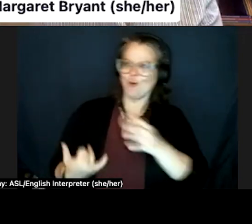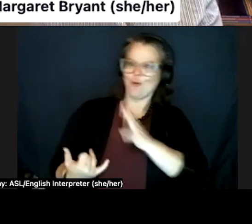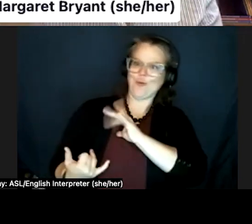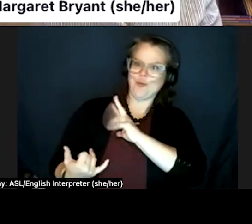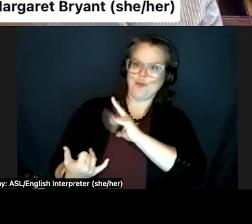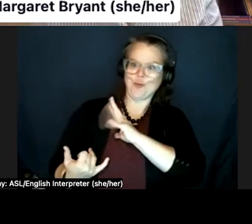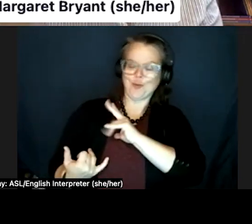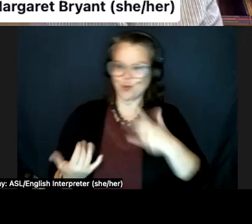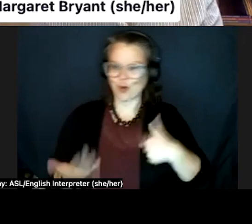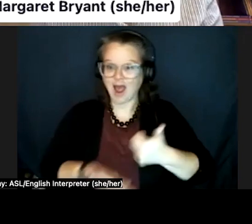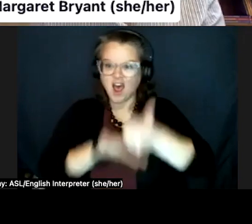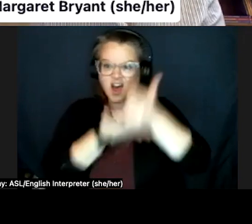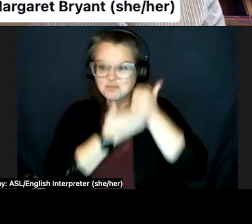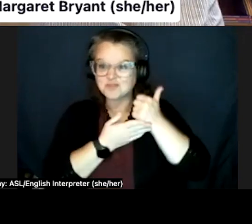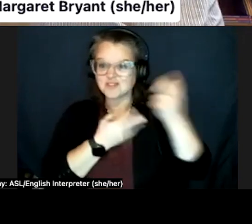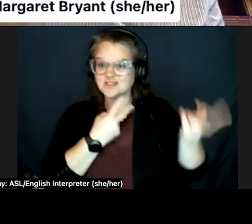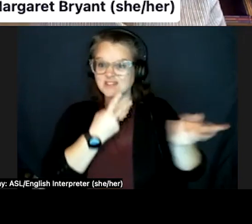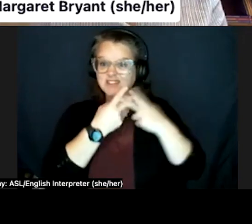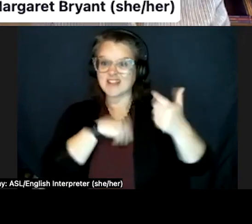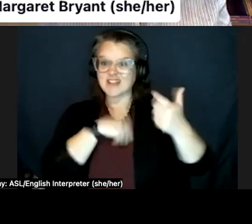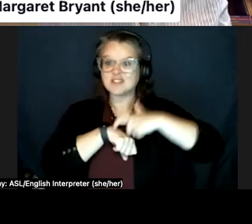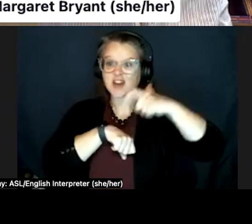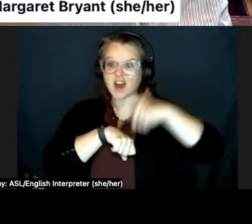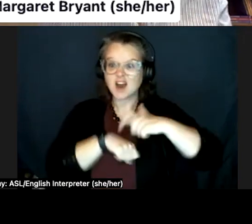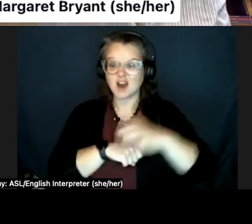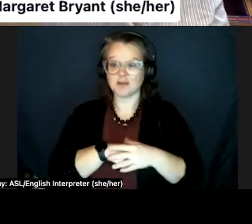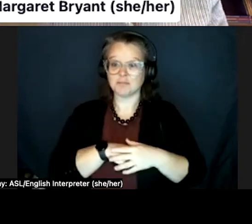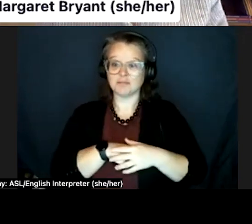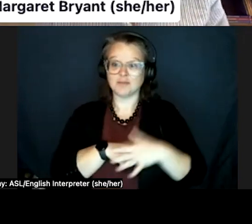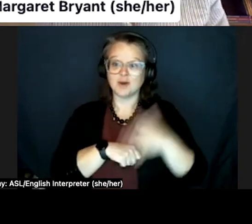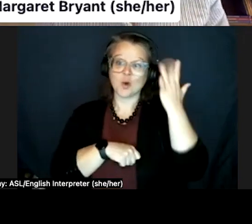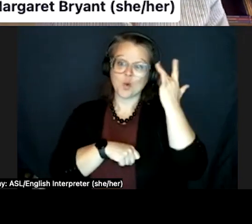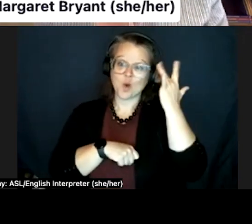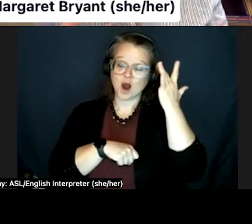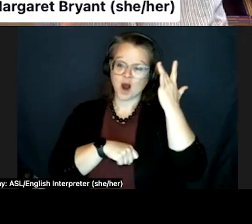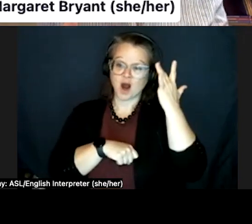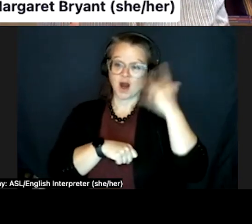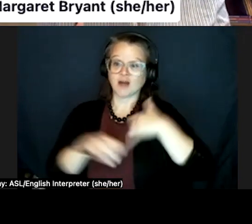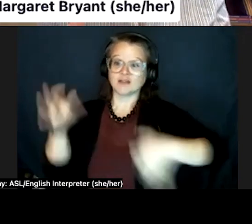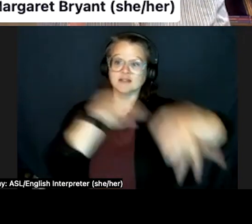what can be just sort of a protracted, "Are you available?" conversation. And of course,